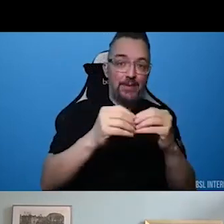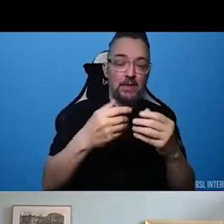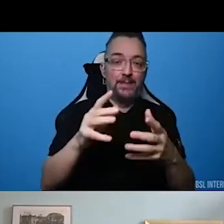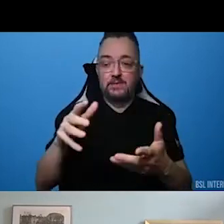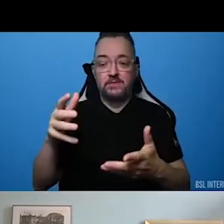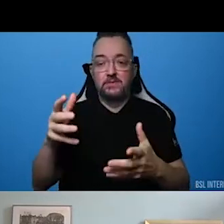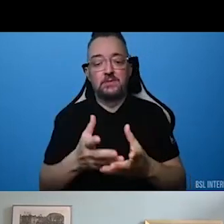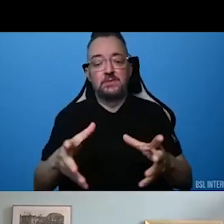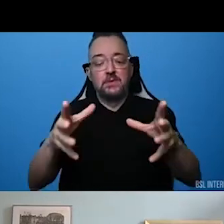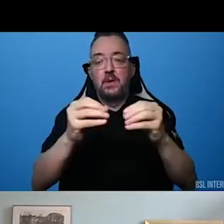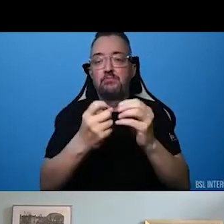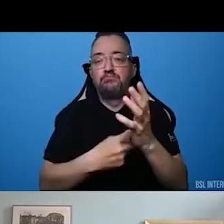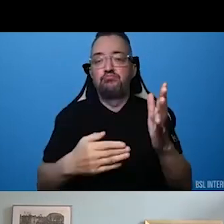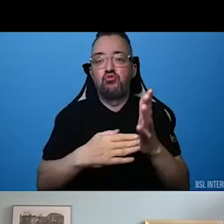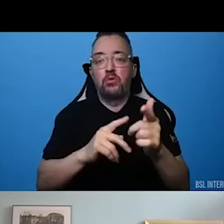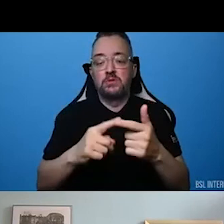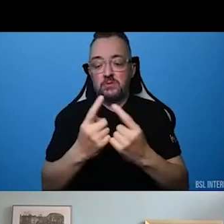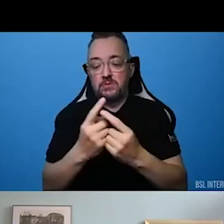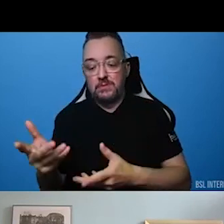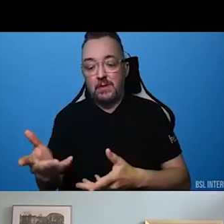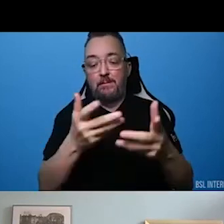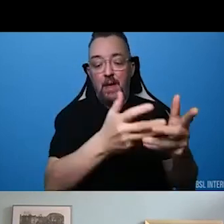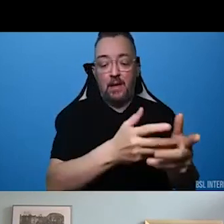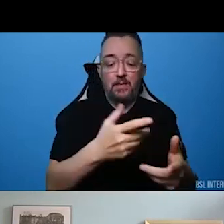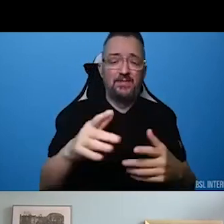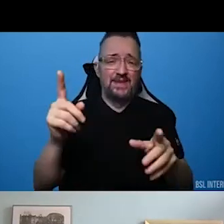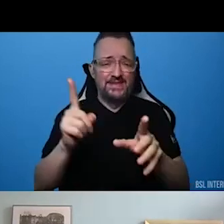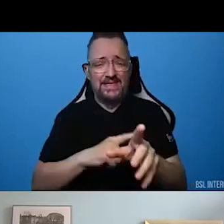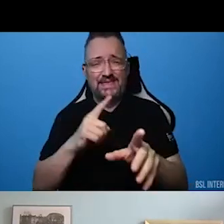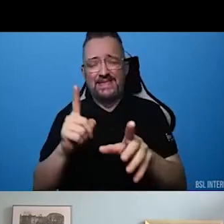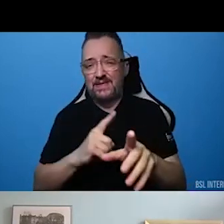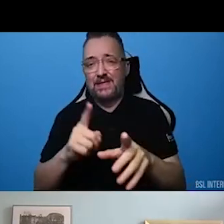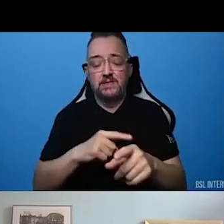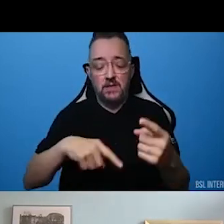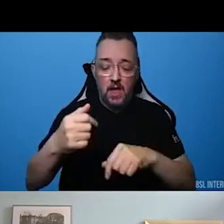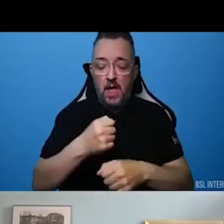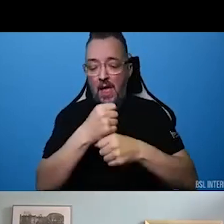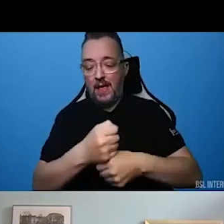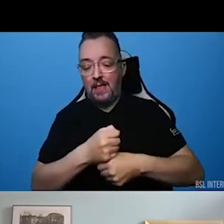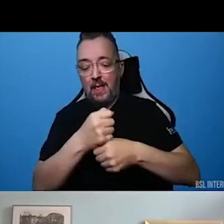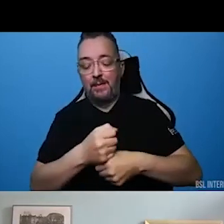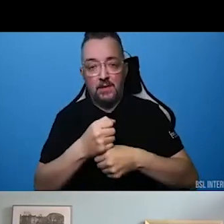which is I mean for decades and decades campaigners were arguing that those Benin Bronzes